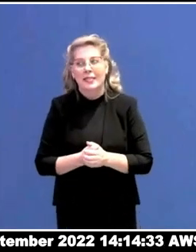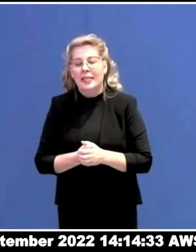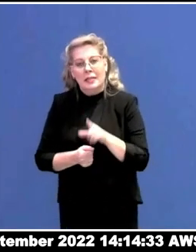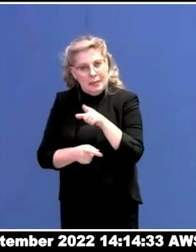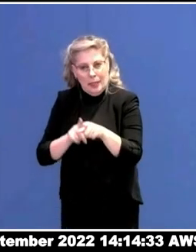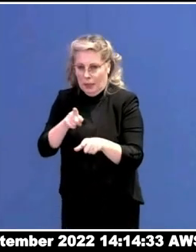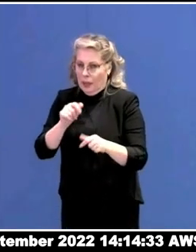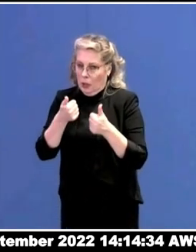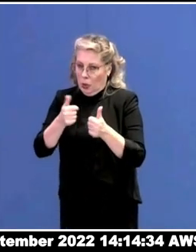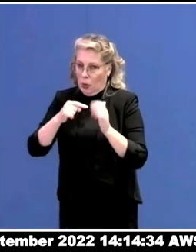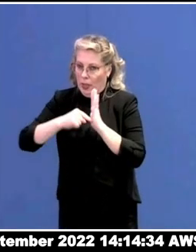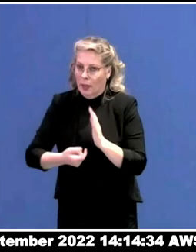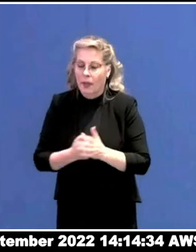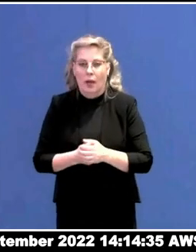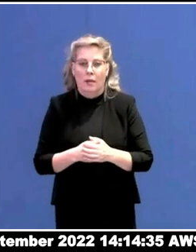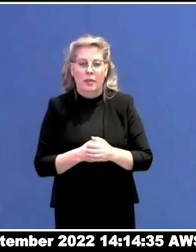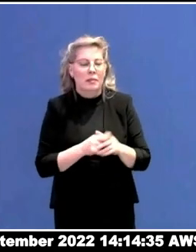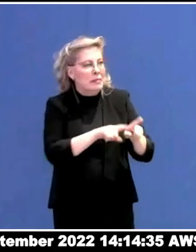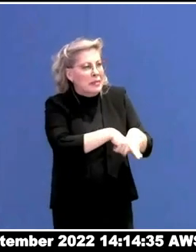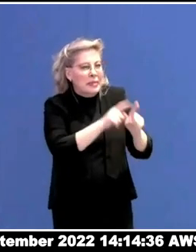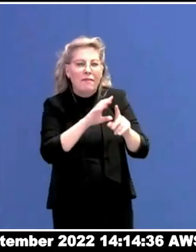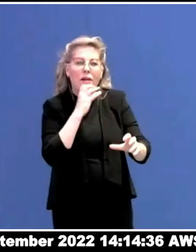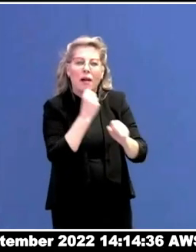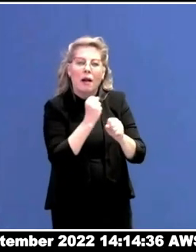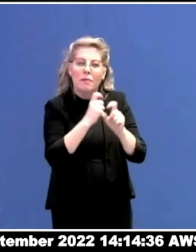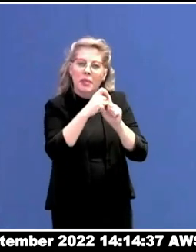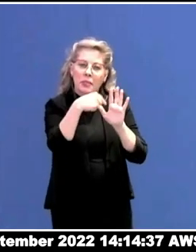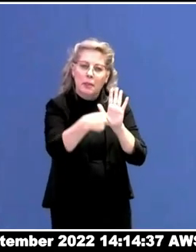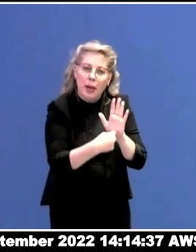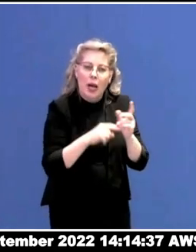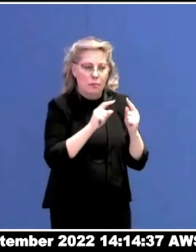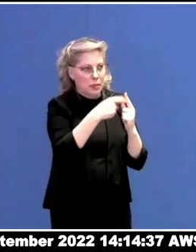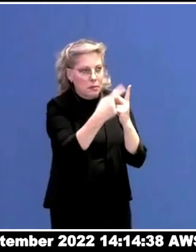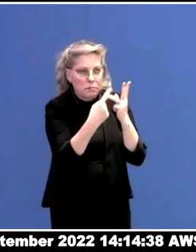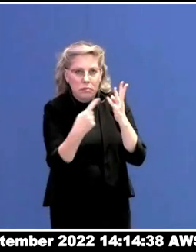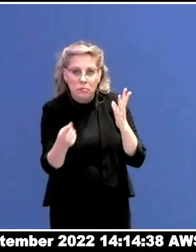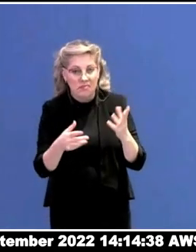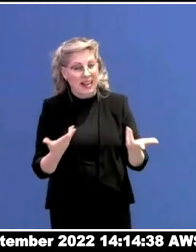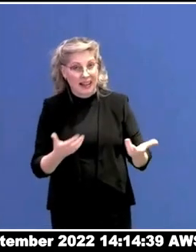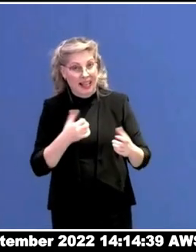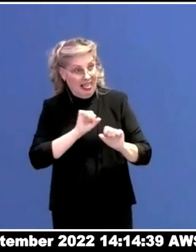All those departments have a role to play in assisting the individual, but they need to be